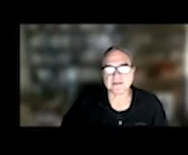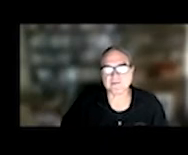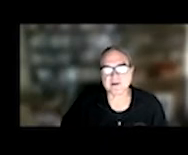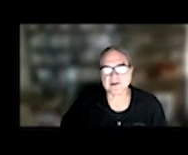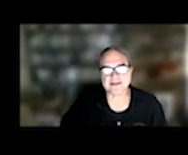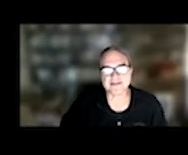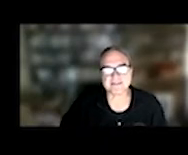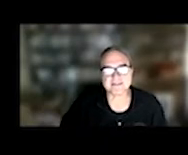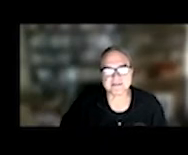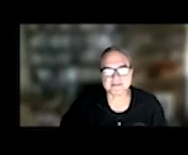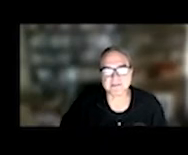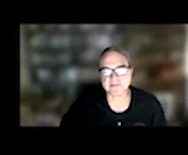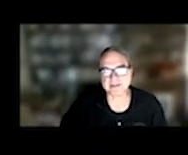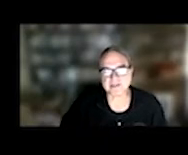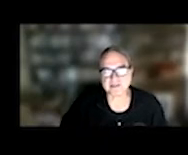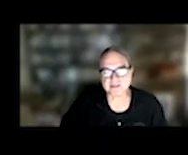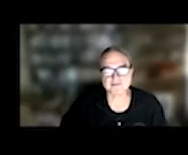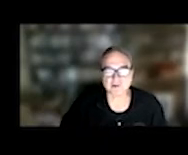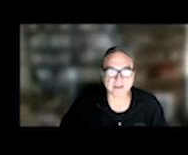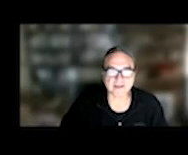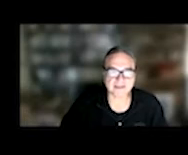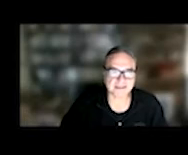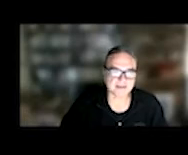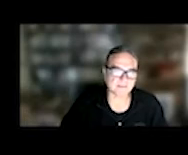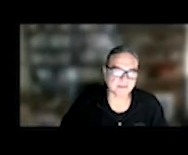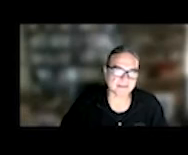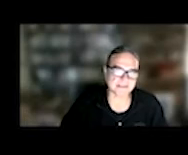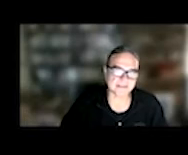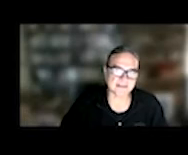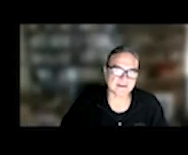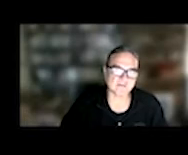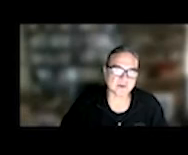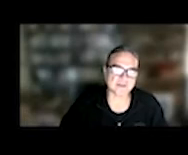Elder American Indians the the population is growing and we see that unfortunately